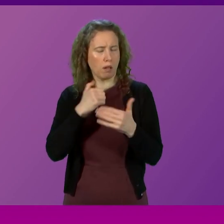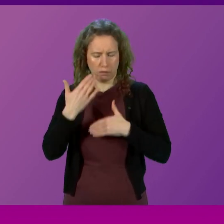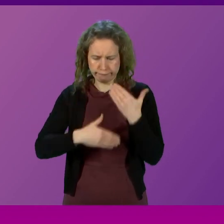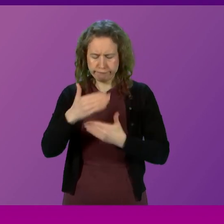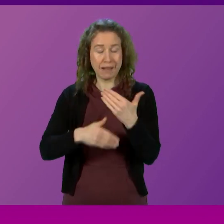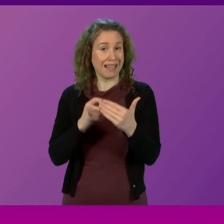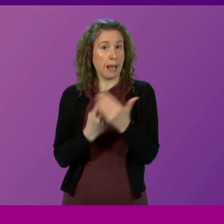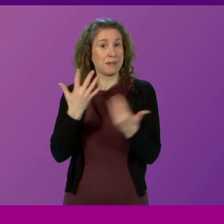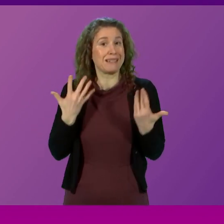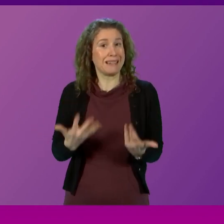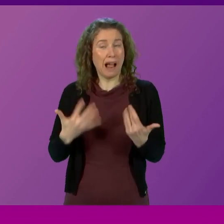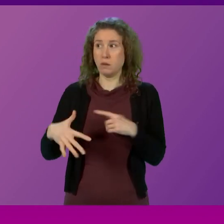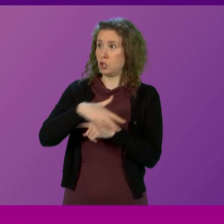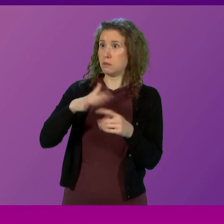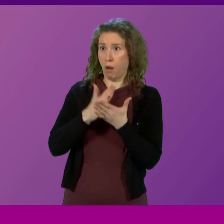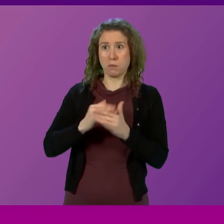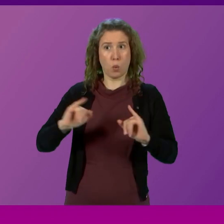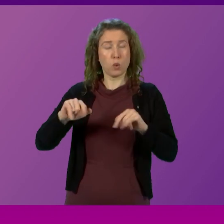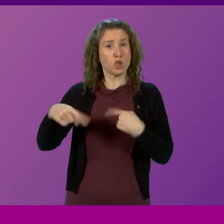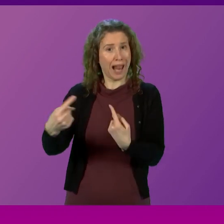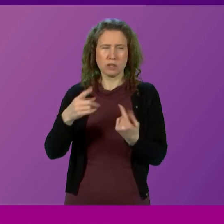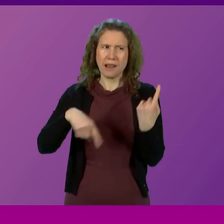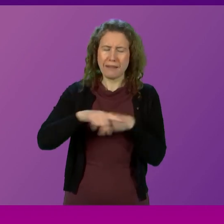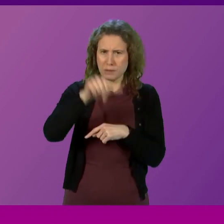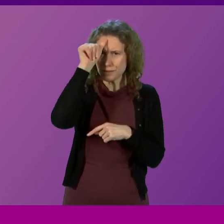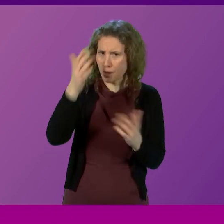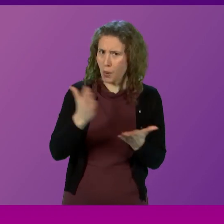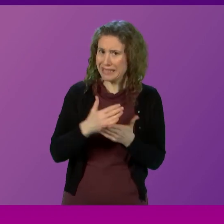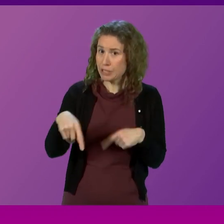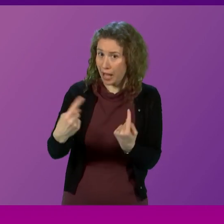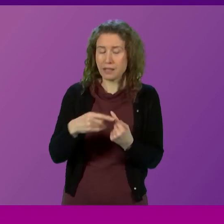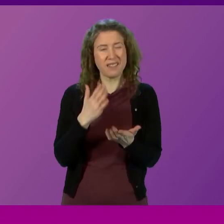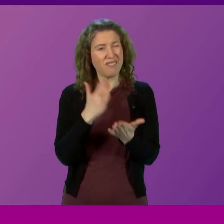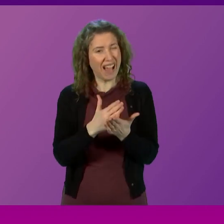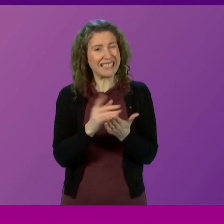most challenging of circumstances, as I think everyone knows. The fact of the matter is that,